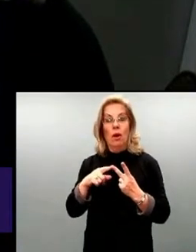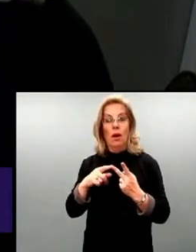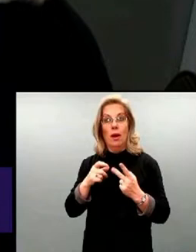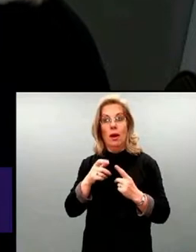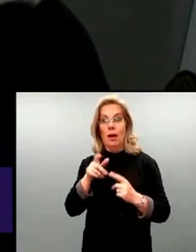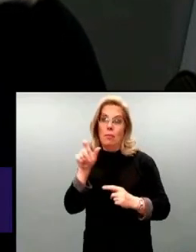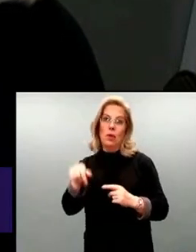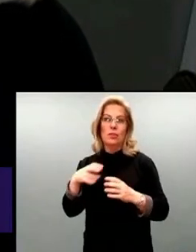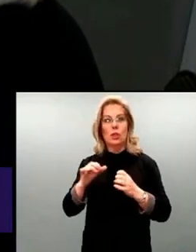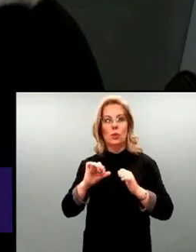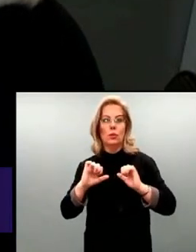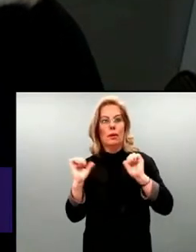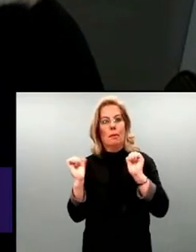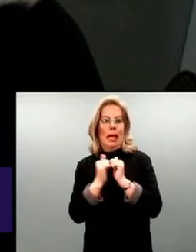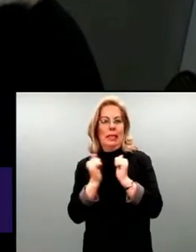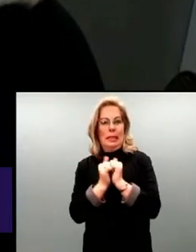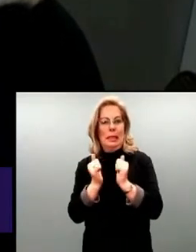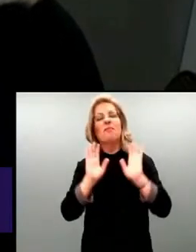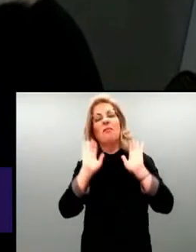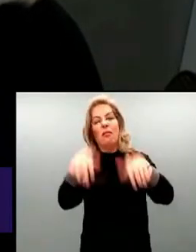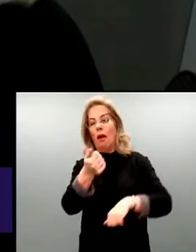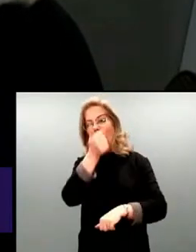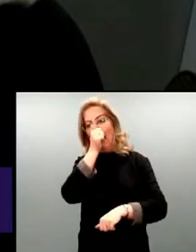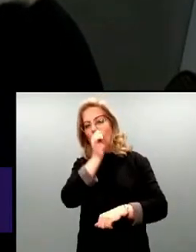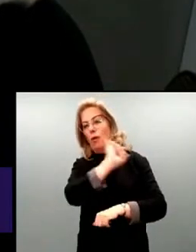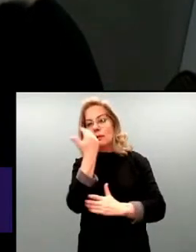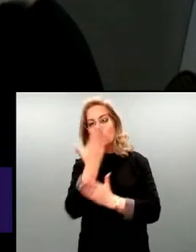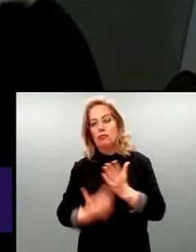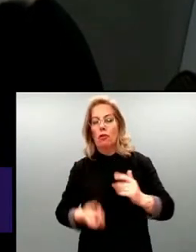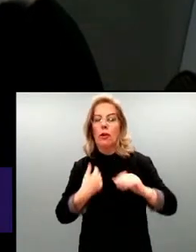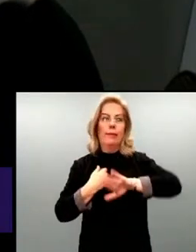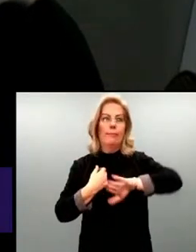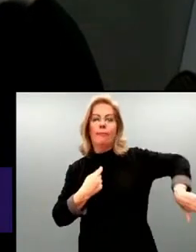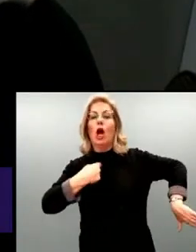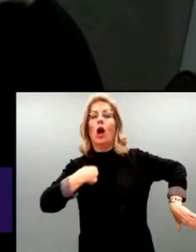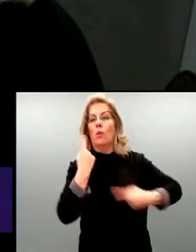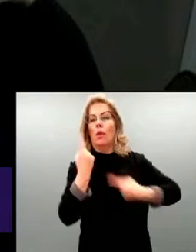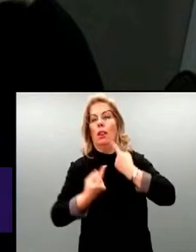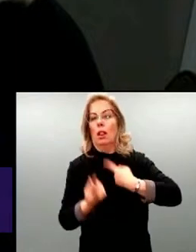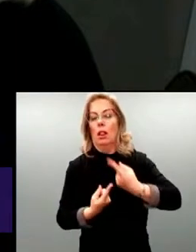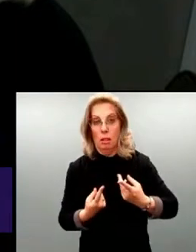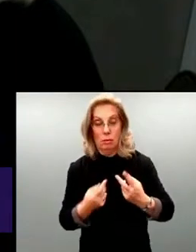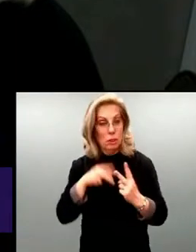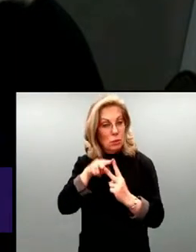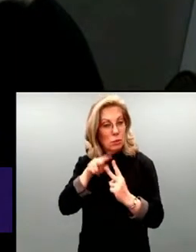Mmm.